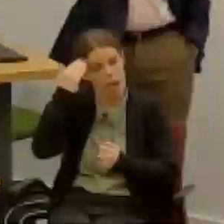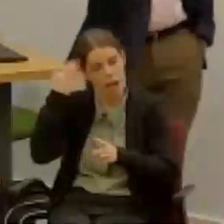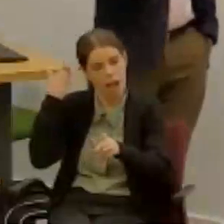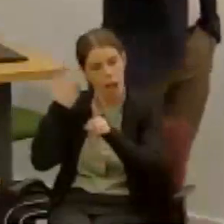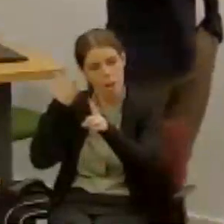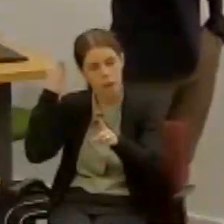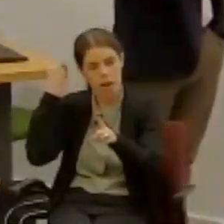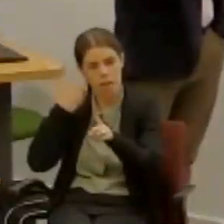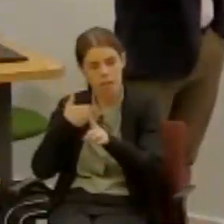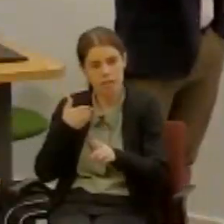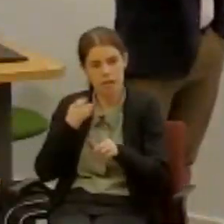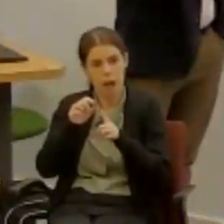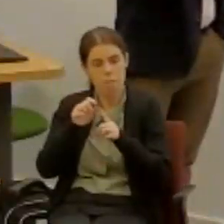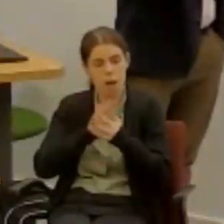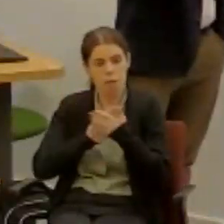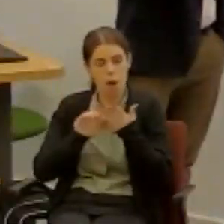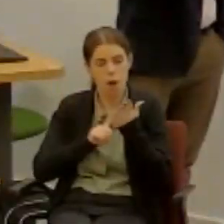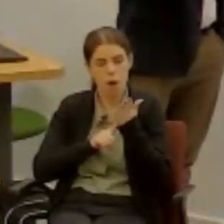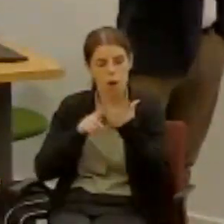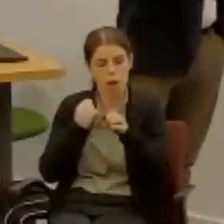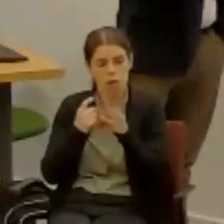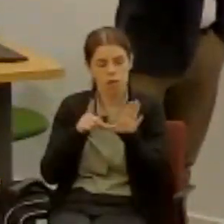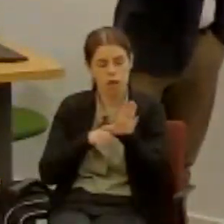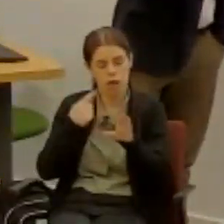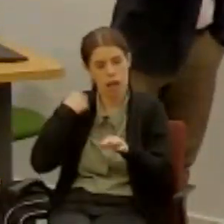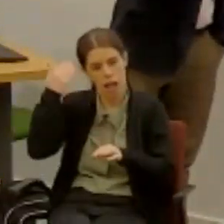Remember, the pathology is distinctly head impact head injury related.